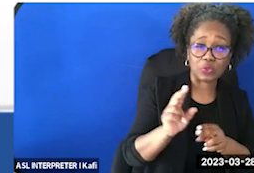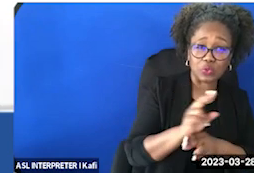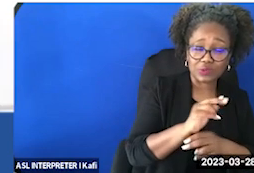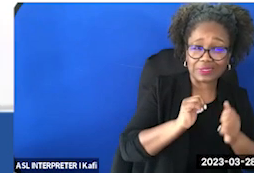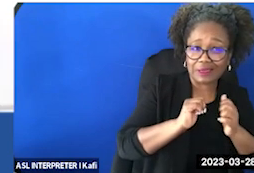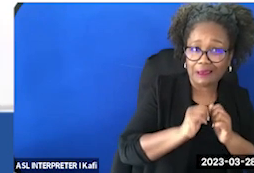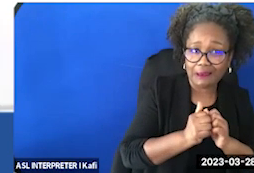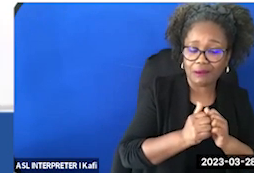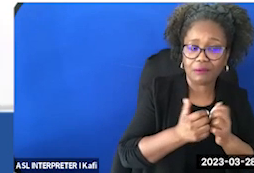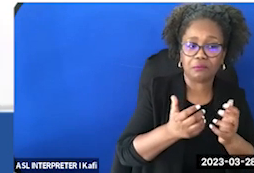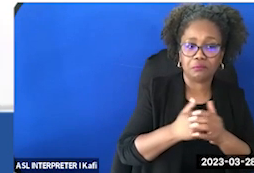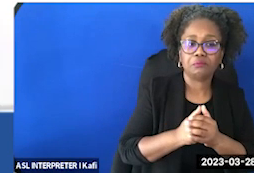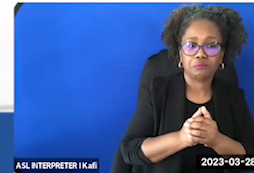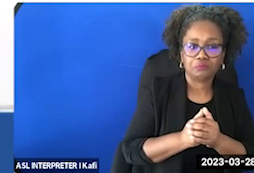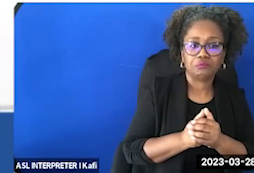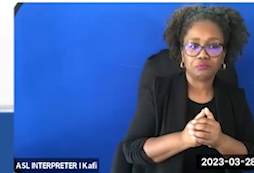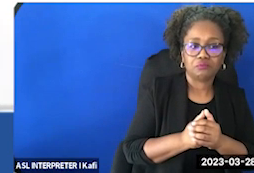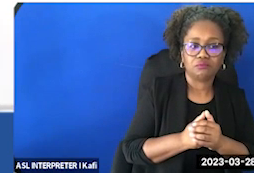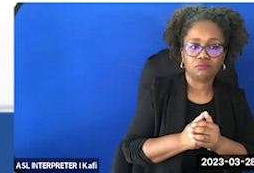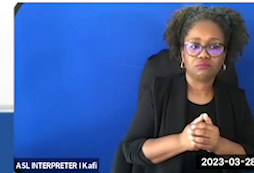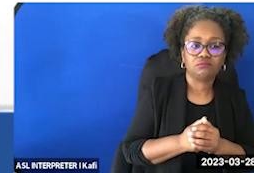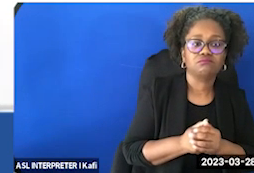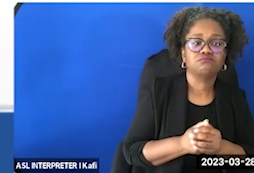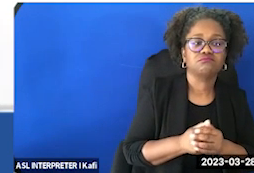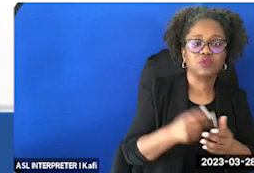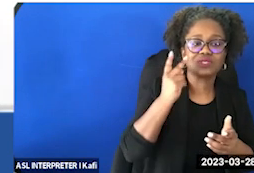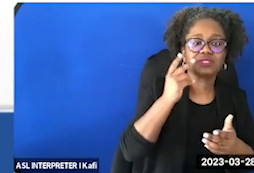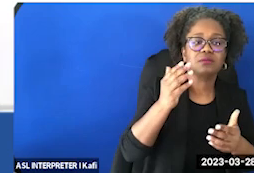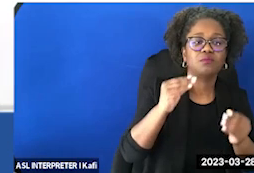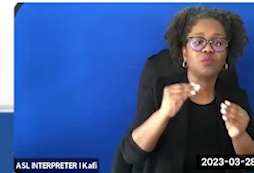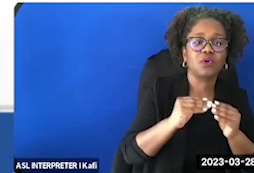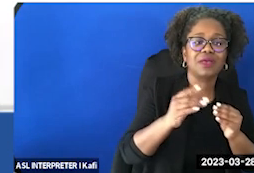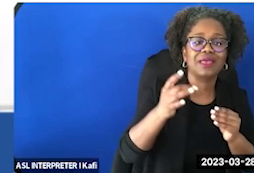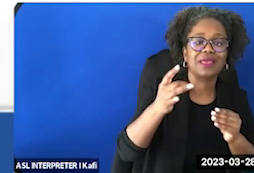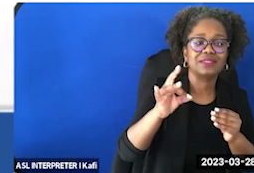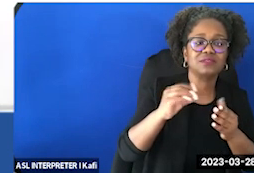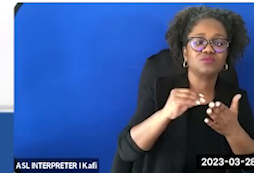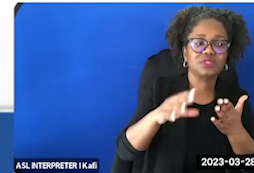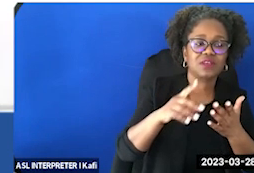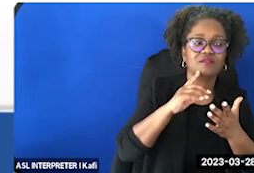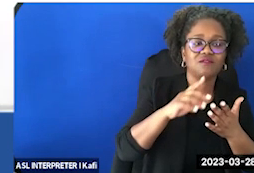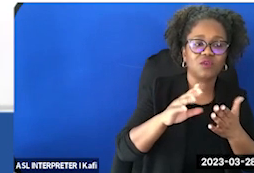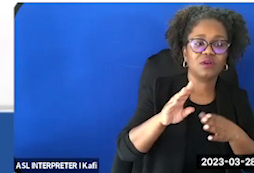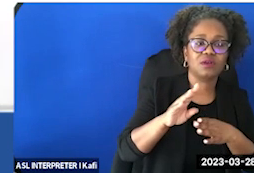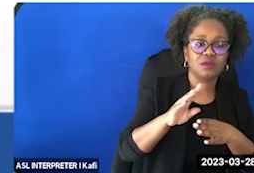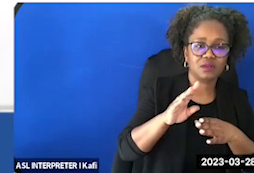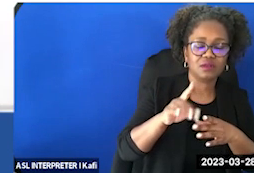Debbie Stine, Science & Technology Policy Academy: His and those here, the special Education services, business losses but 80. That's a you know, a big chunk of the money.